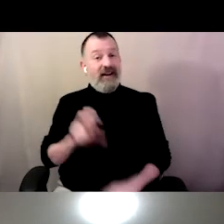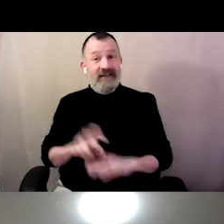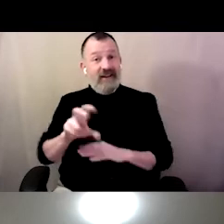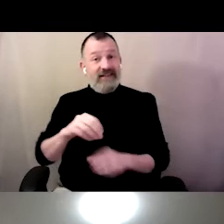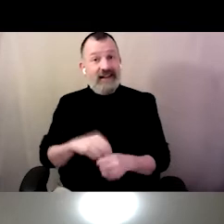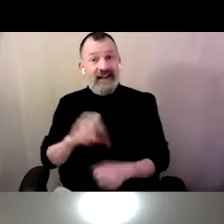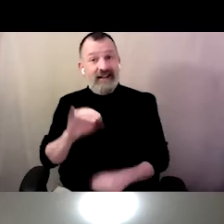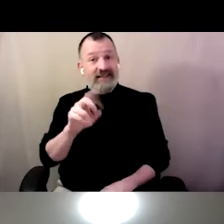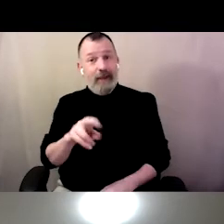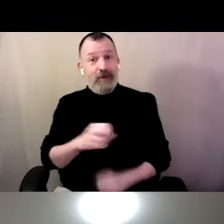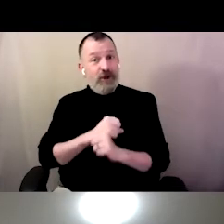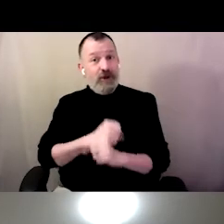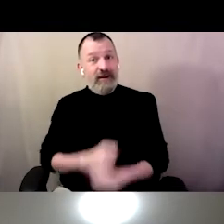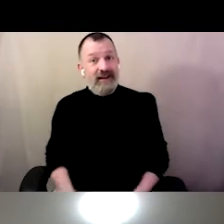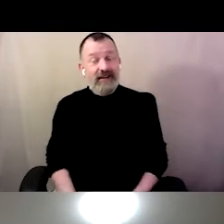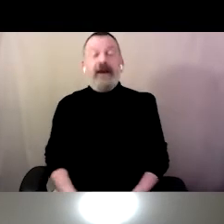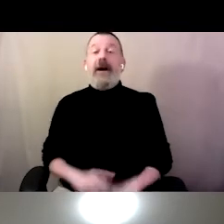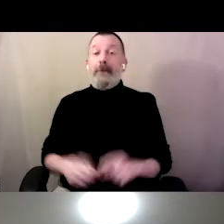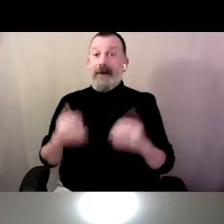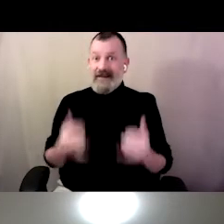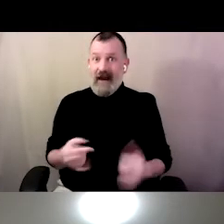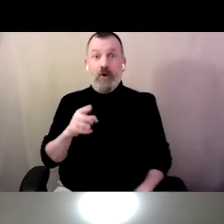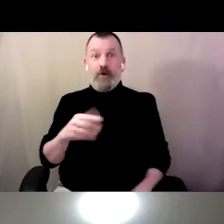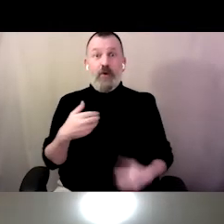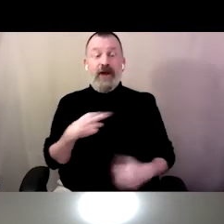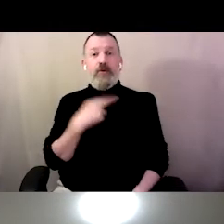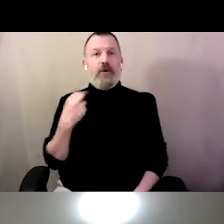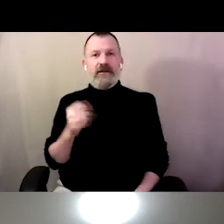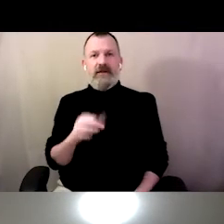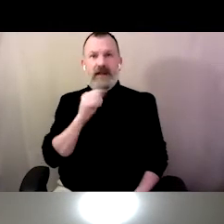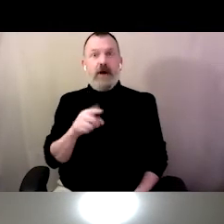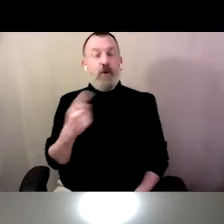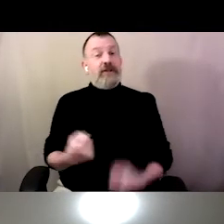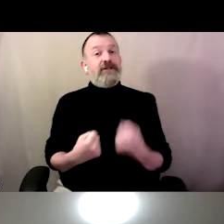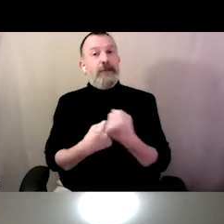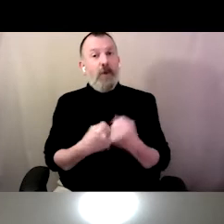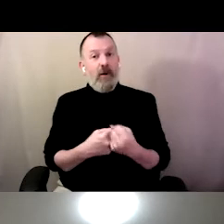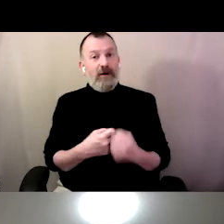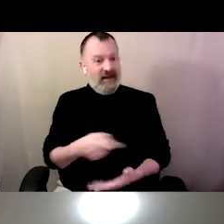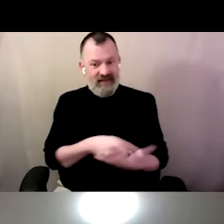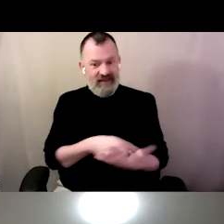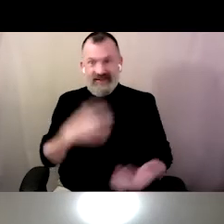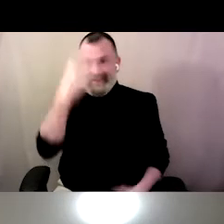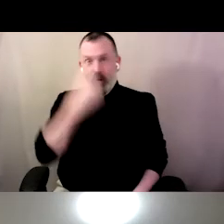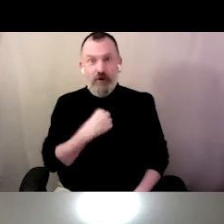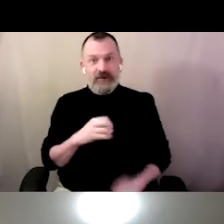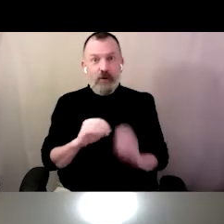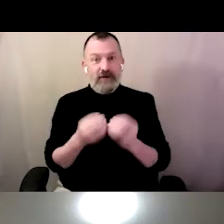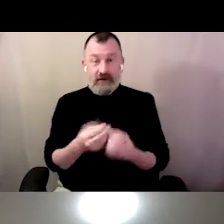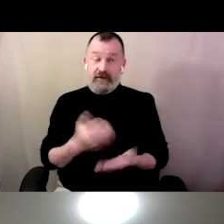CalebBarlow: But now you run the risk of not only supporting these terrorist organizations and some of them are indeed terrorists